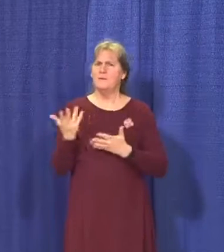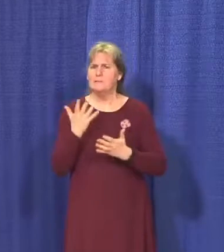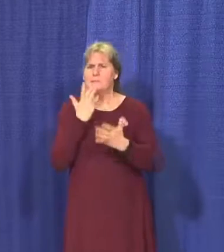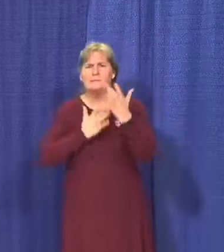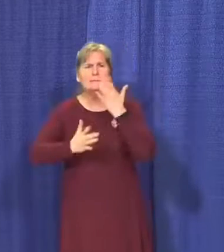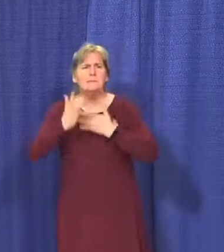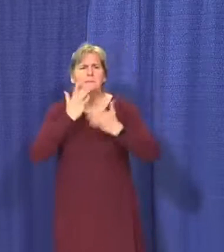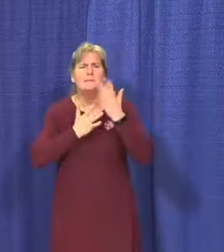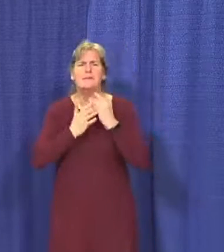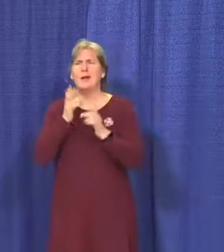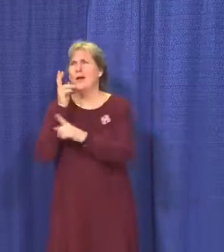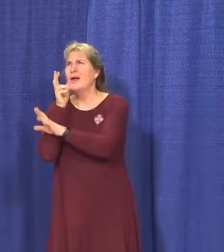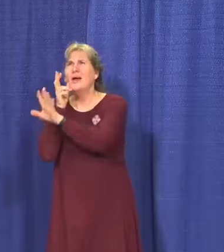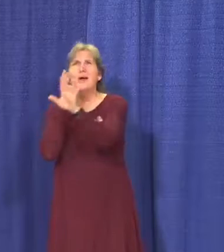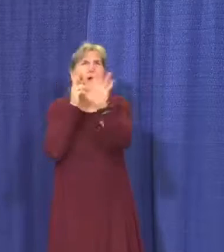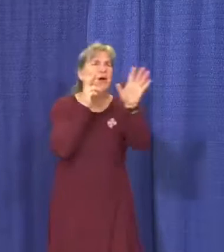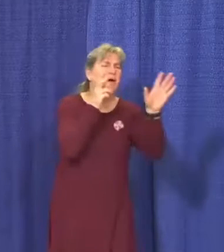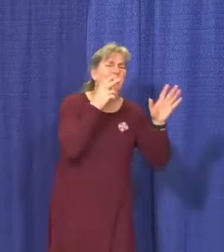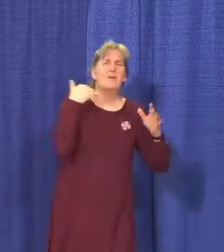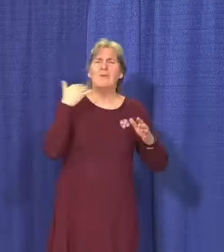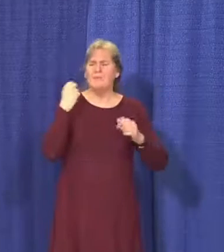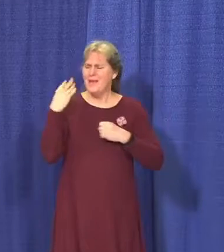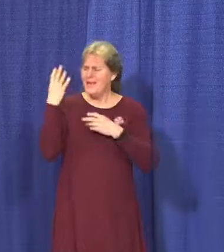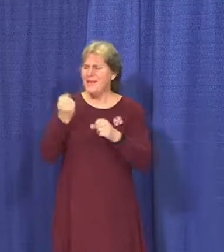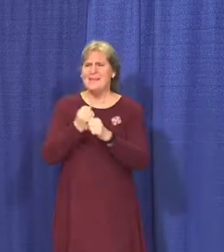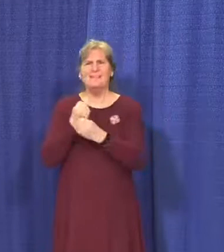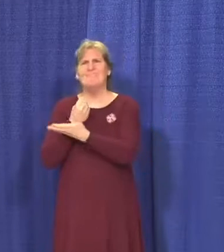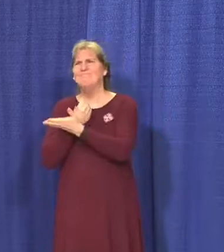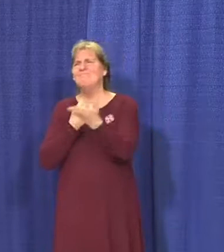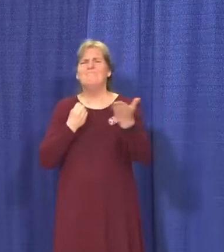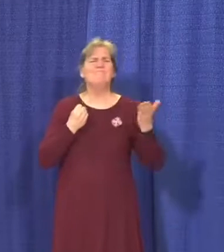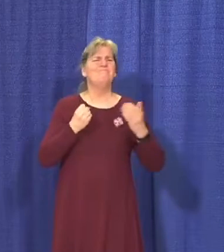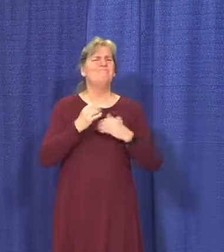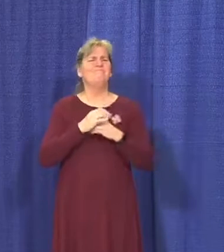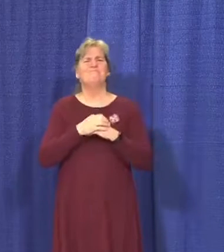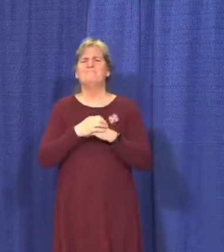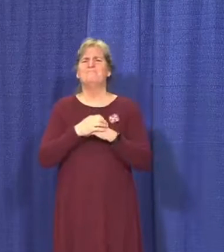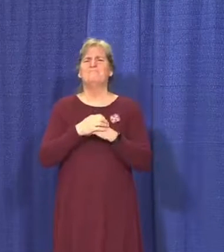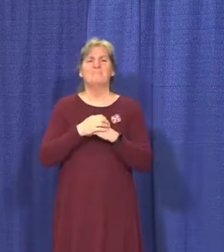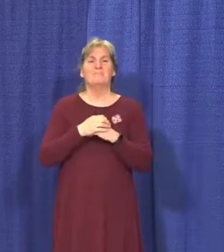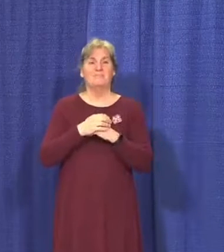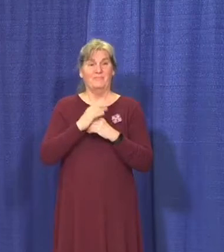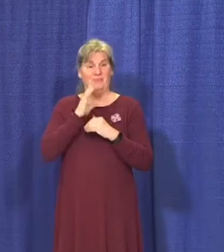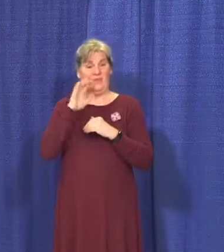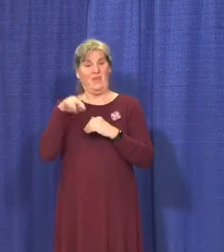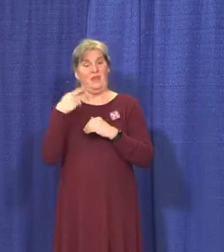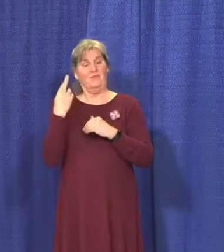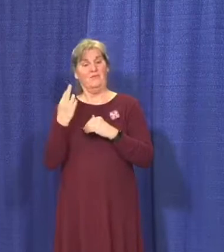You have heard it as much as I have over the years. That is why I am a big proponent